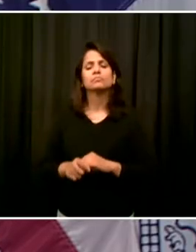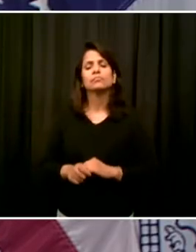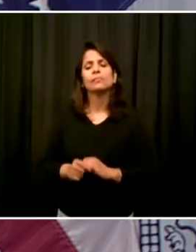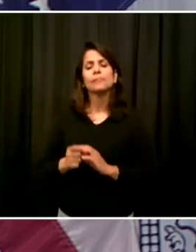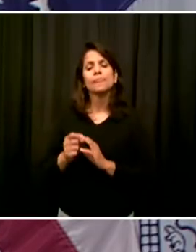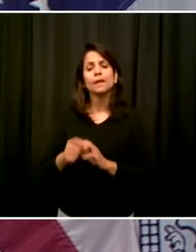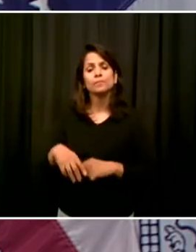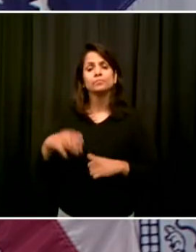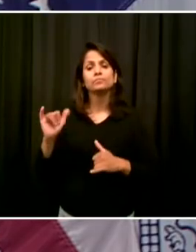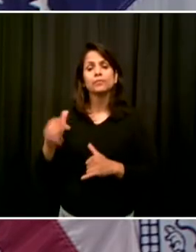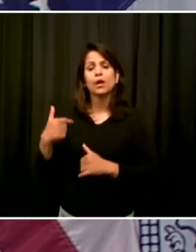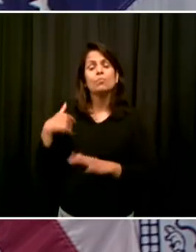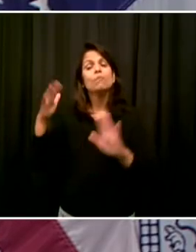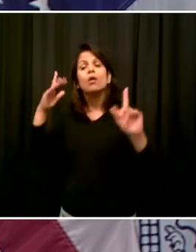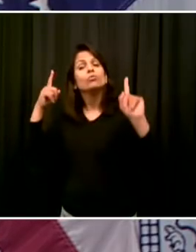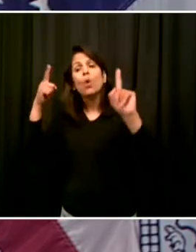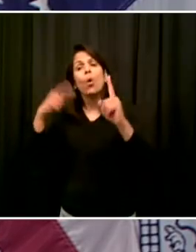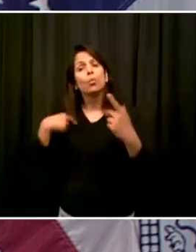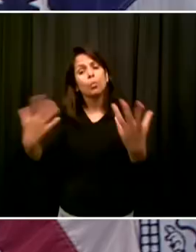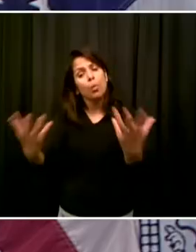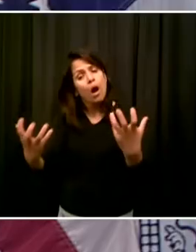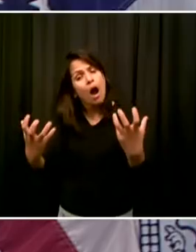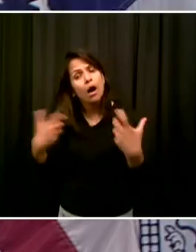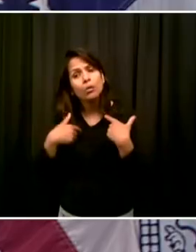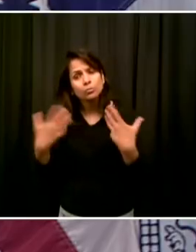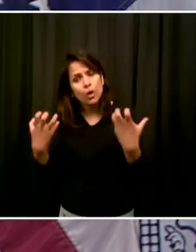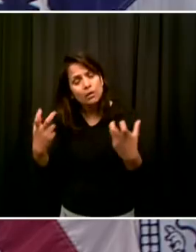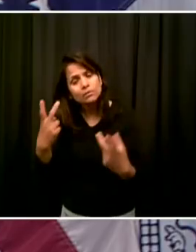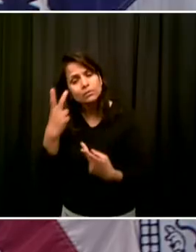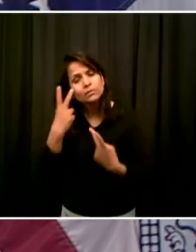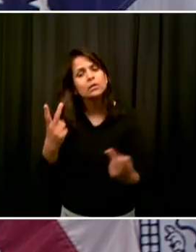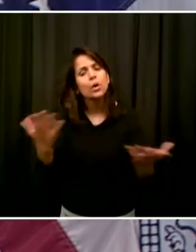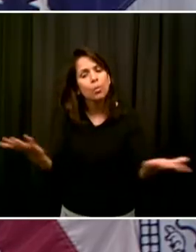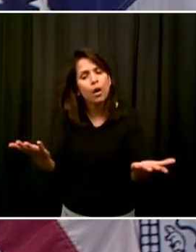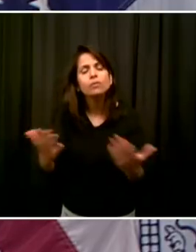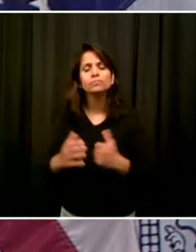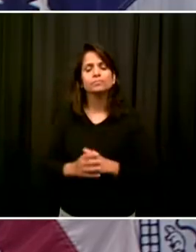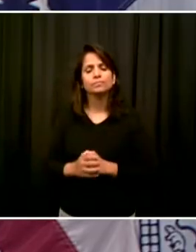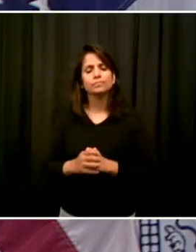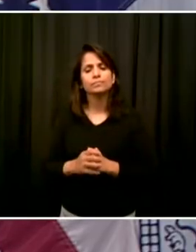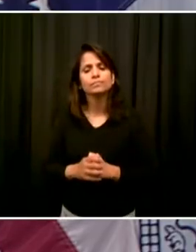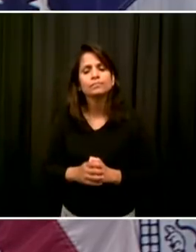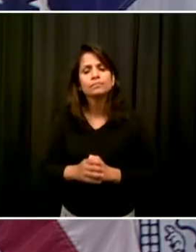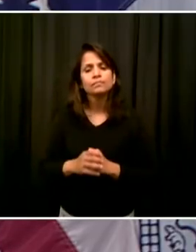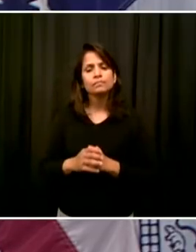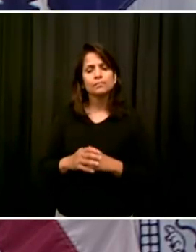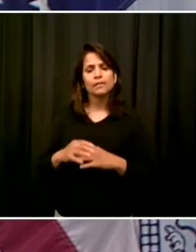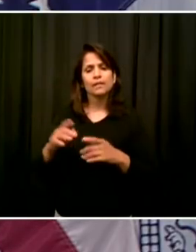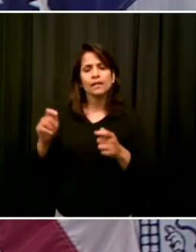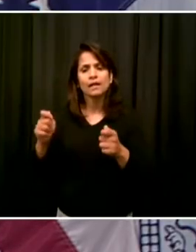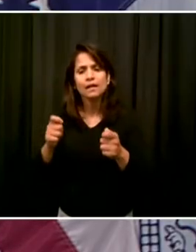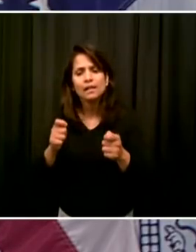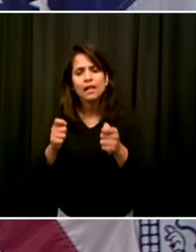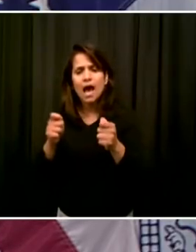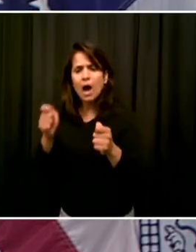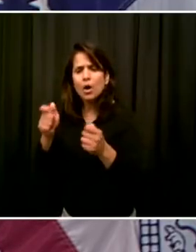WITH THE SITUATION THAT IS VIOLENT OR CRIIMNAL. THE GOAL HERE IS THAT THE VAST MAJORITOFY THE